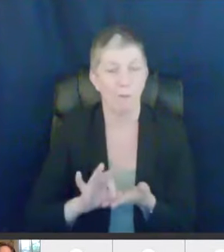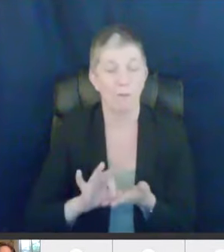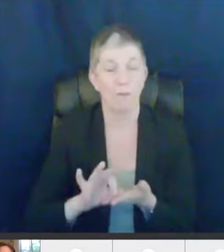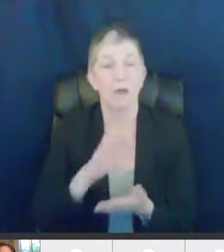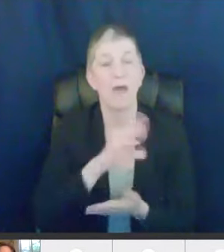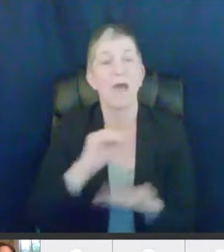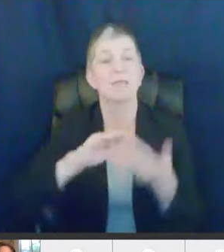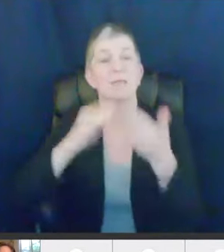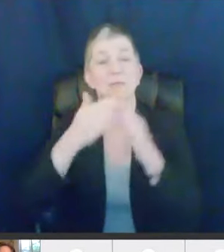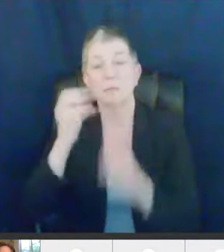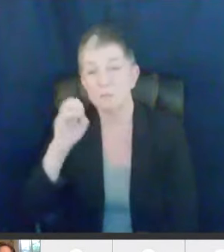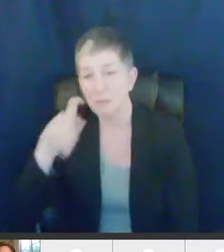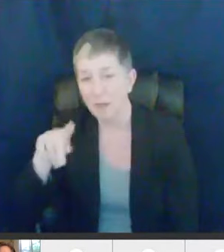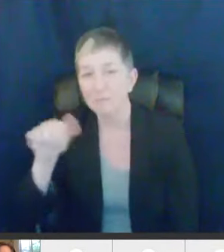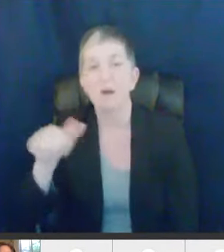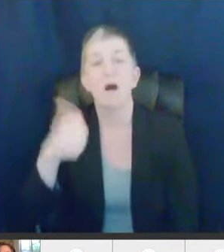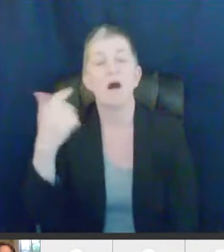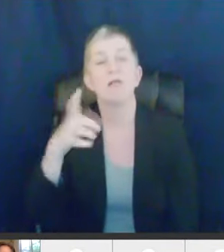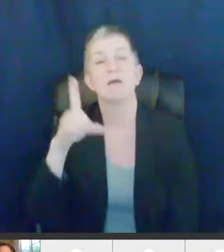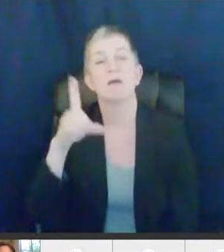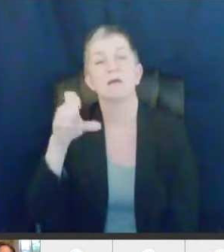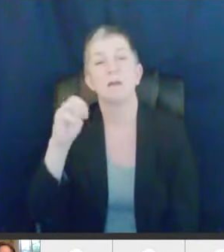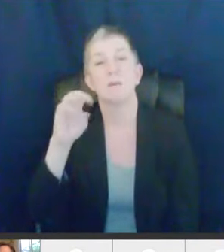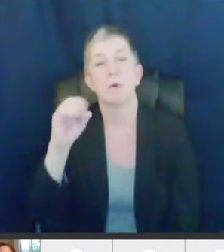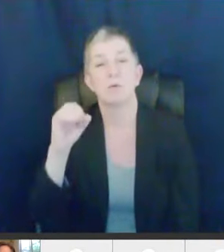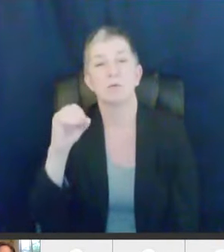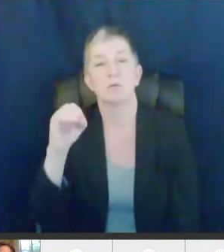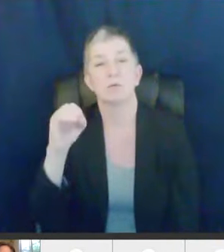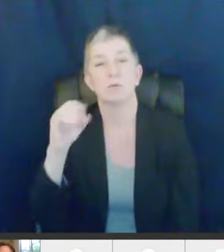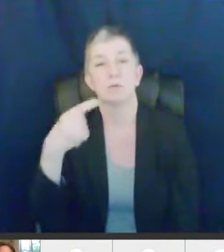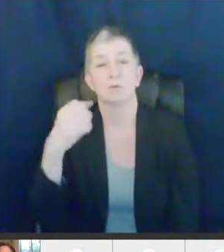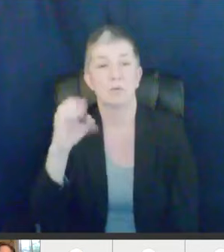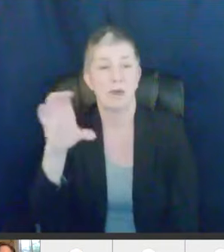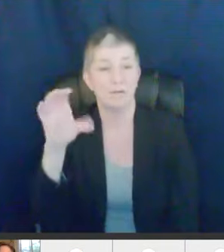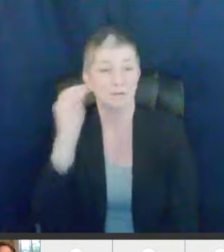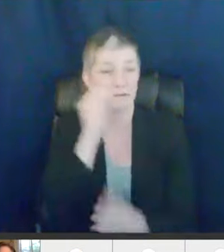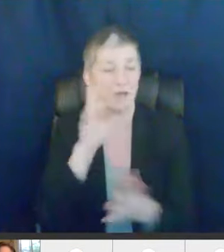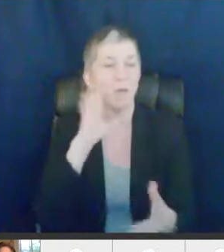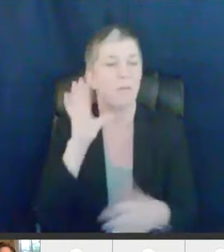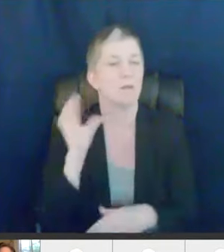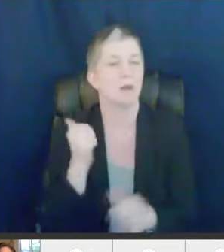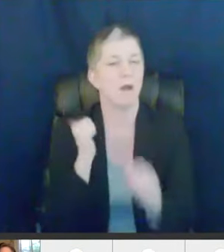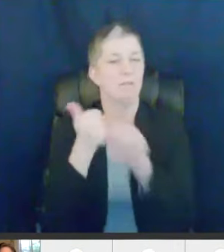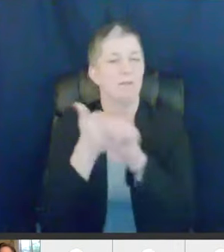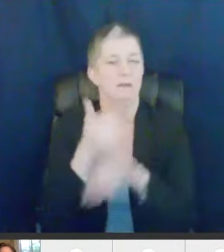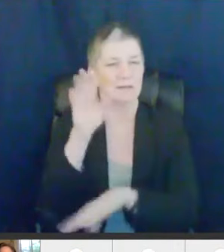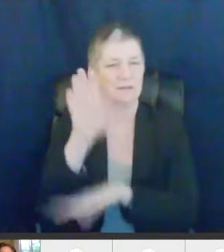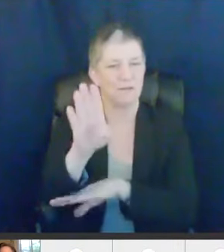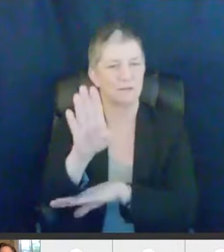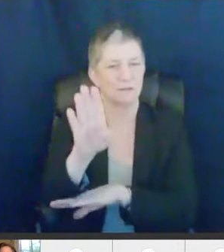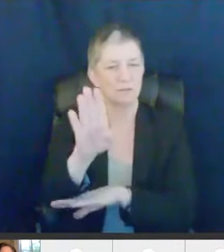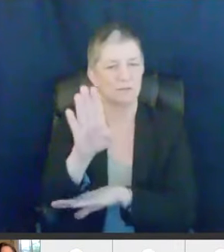other demographic data will be updated this afternoon to reflect this to give